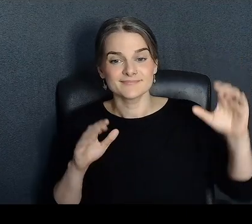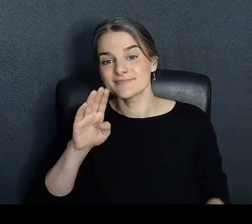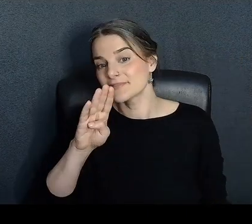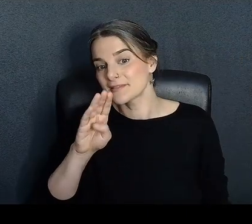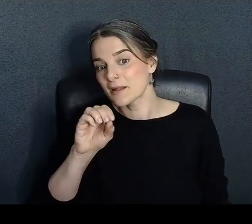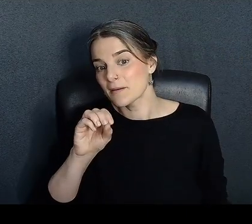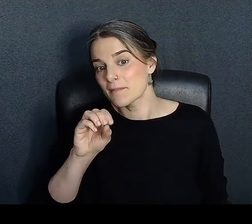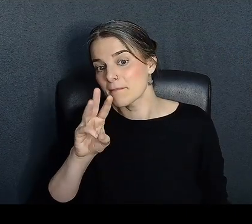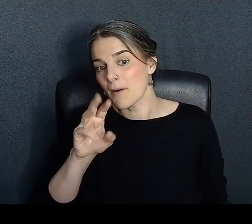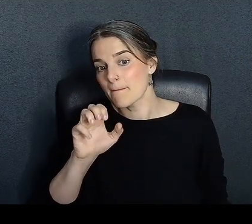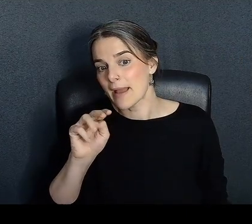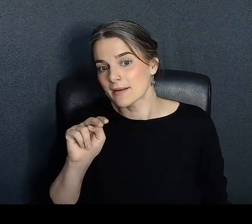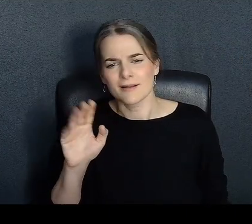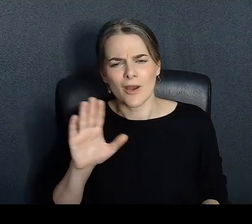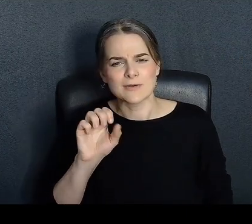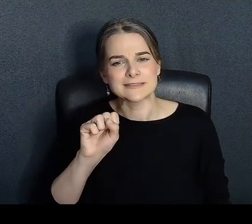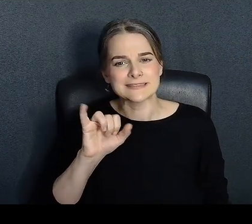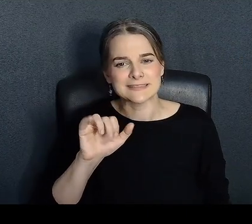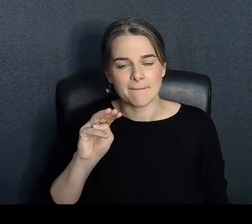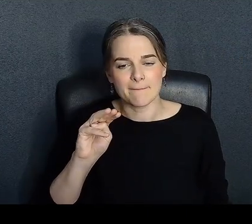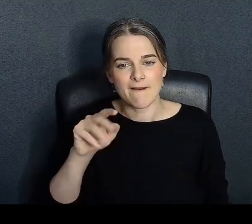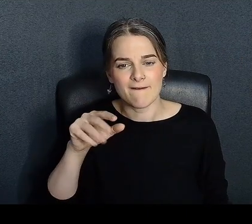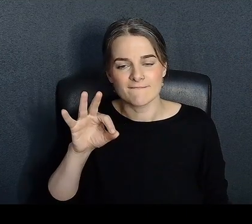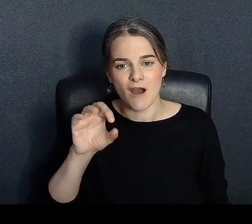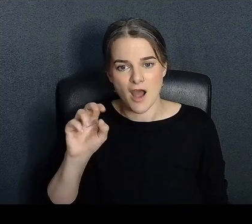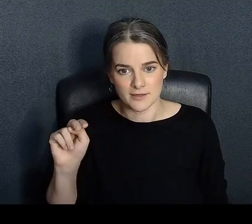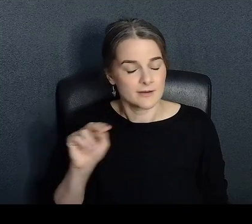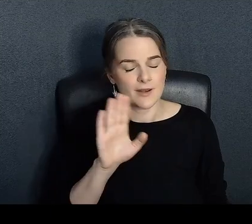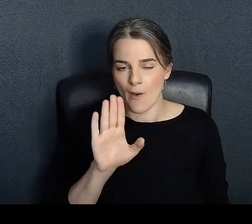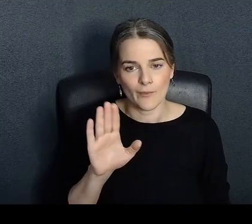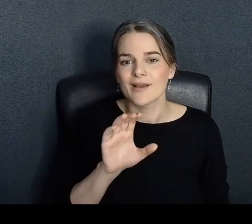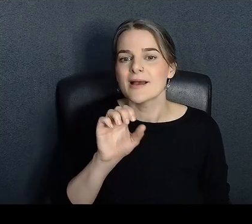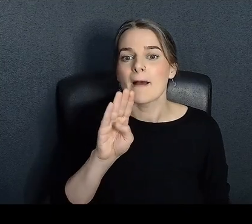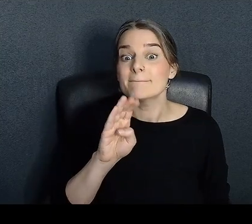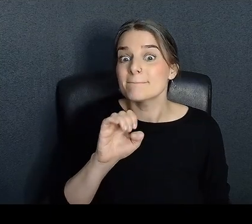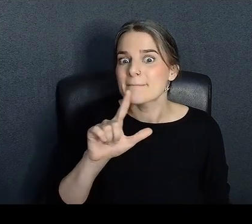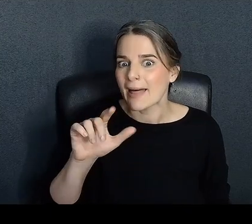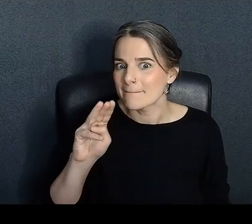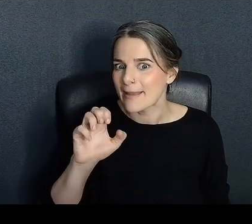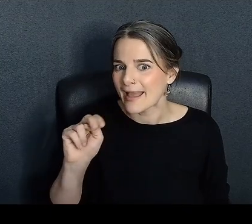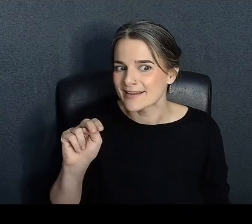Sorry, Symfon and Bellman. Or Bellman and Symfon Vibio Bed Shaker.